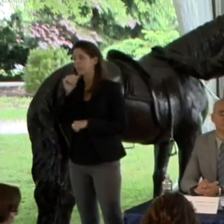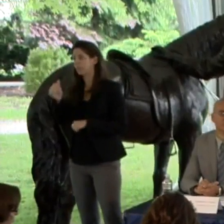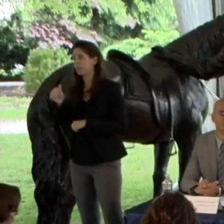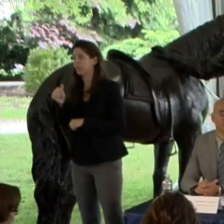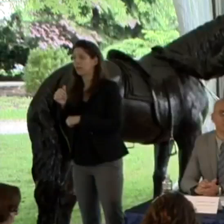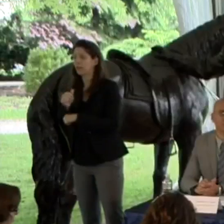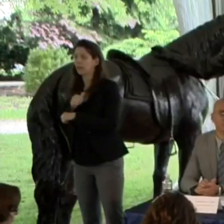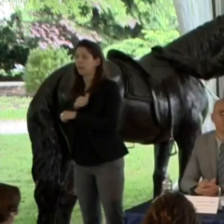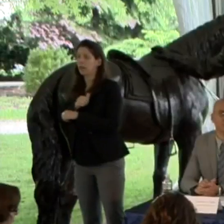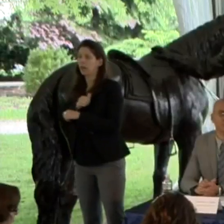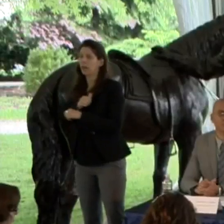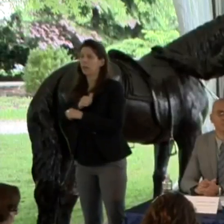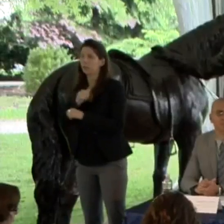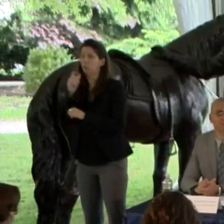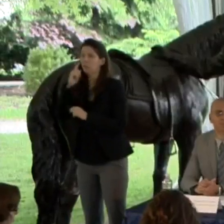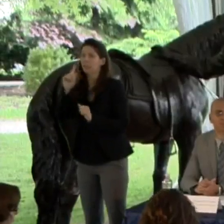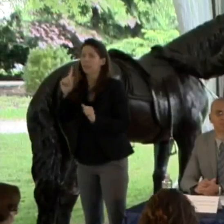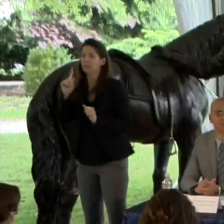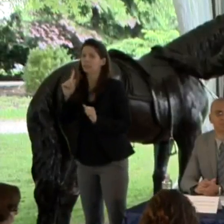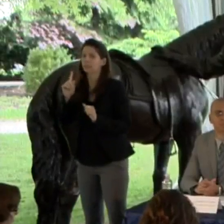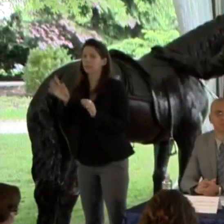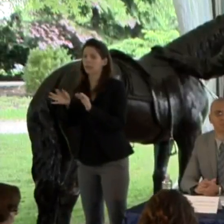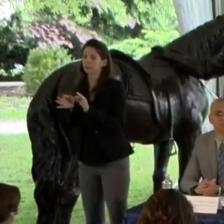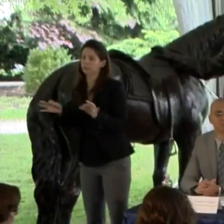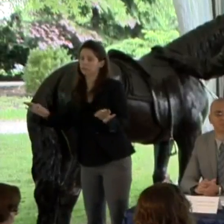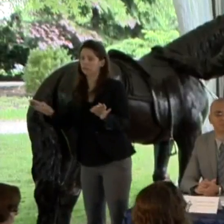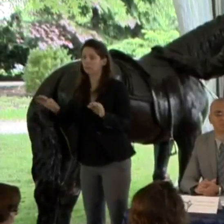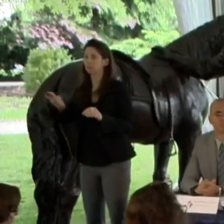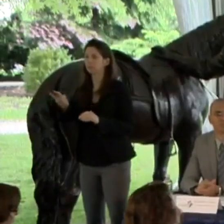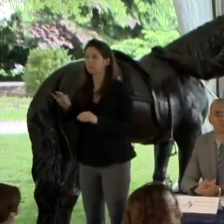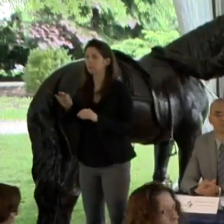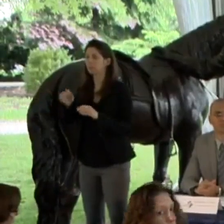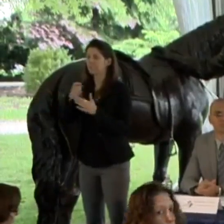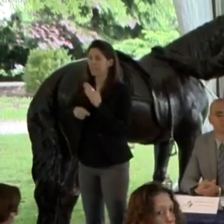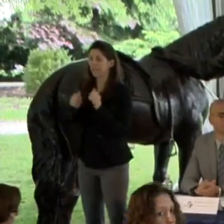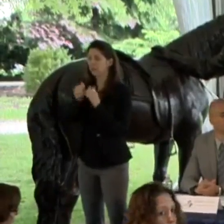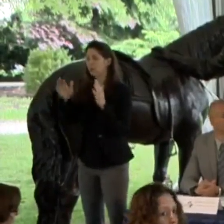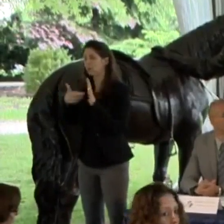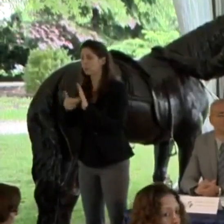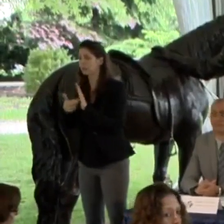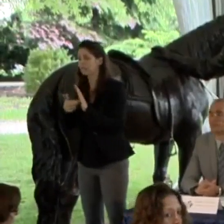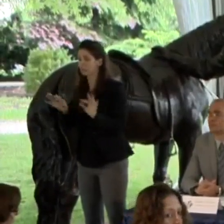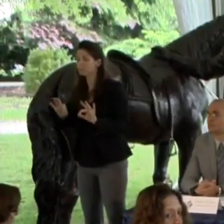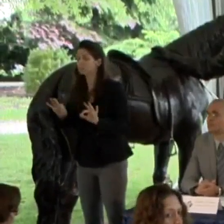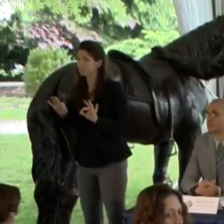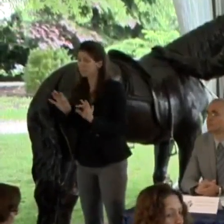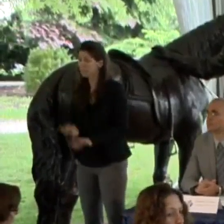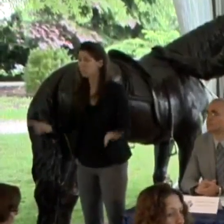TO REALLY LATCH ON TO AND WORK